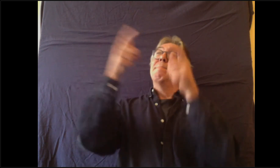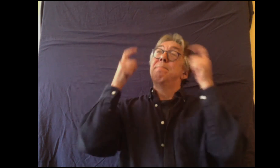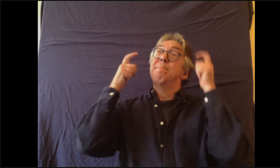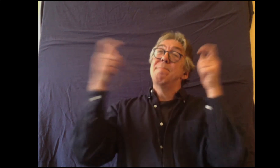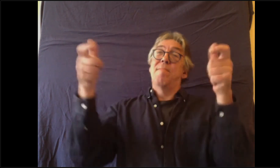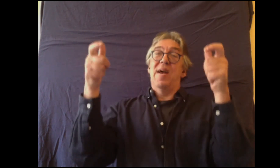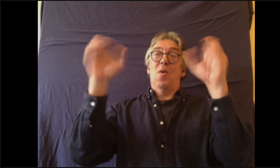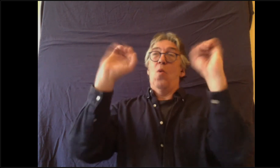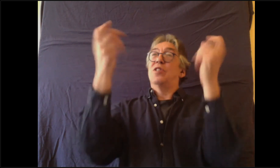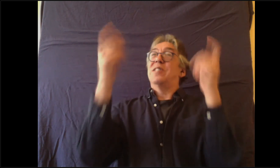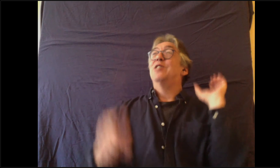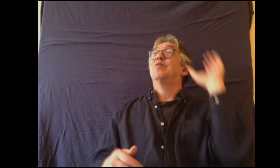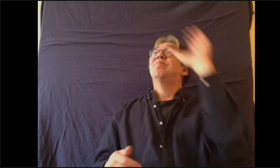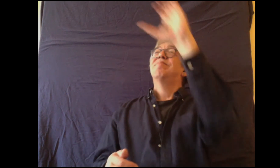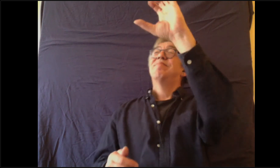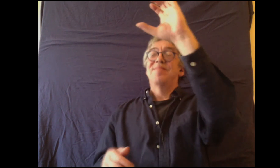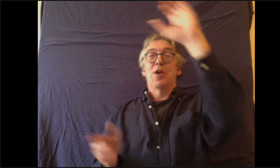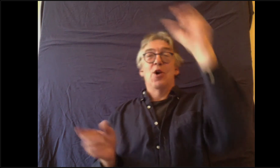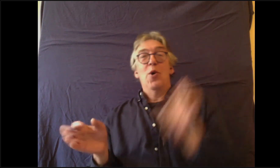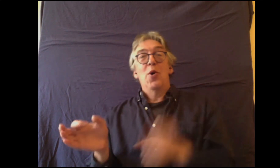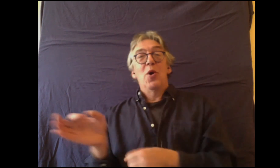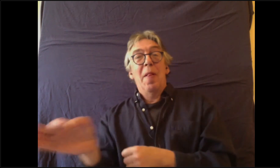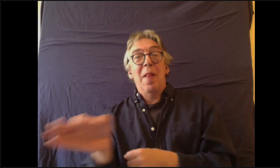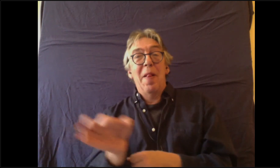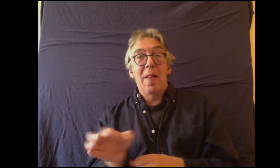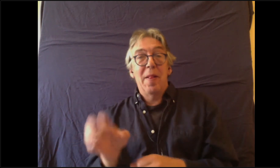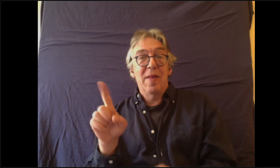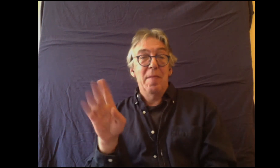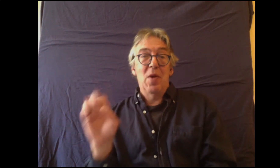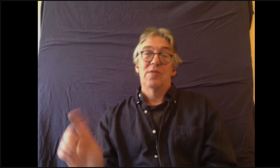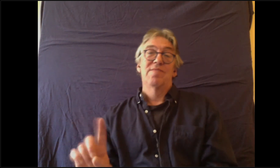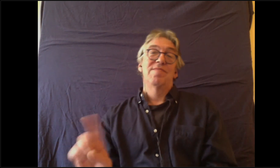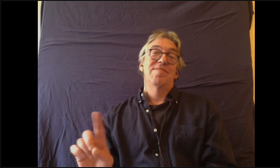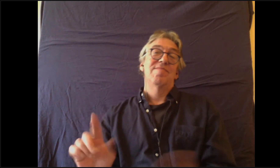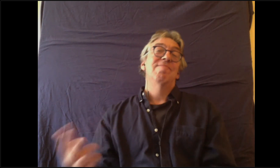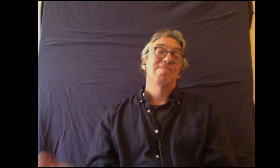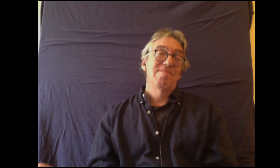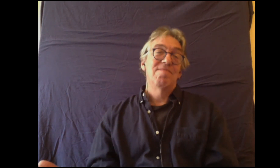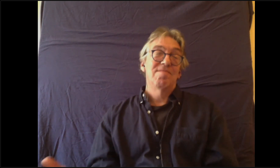and we know that what Grace has said in Kenya is a very cool phenomenon.